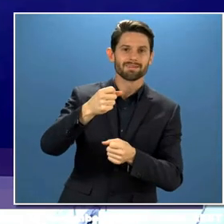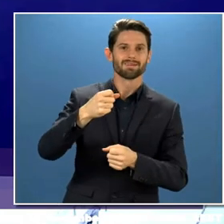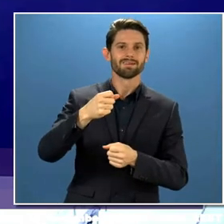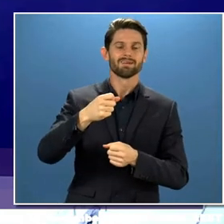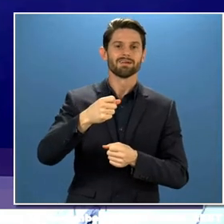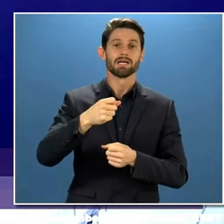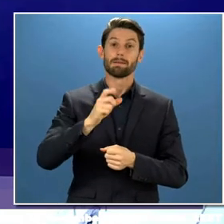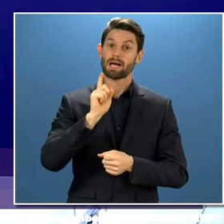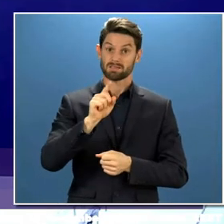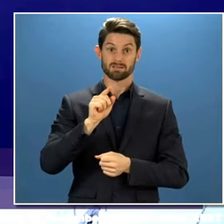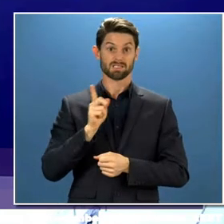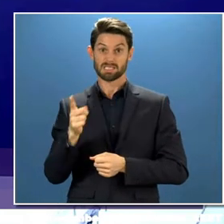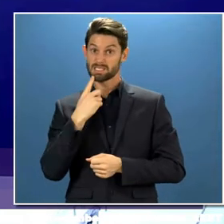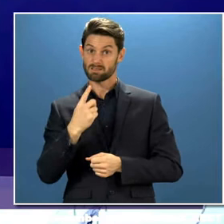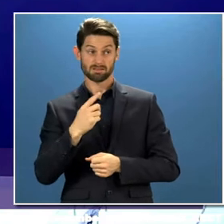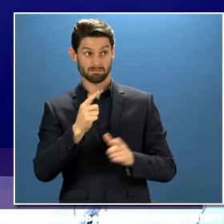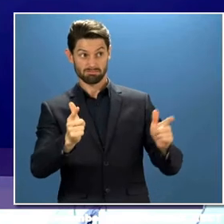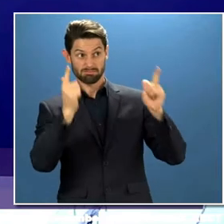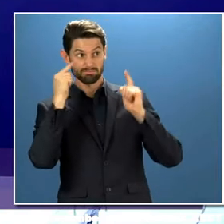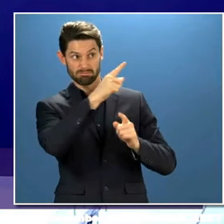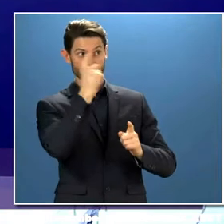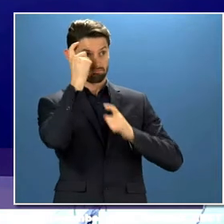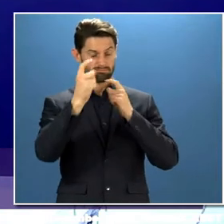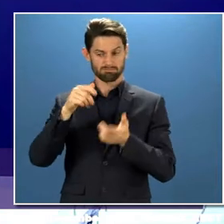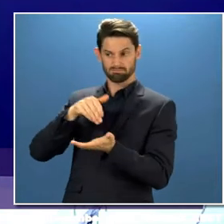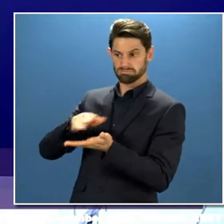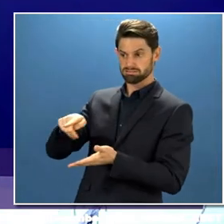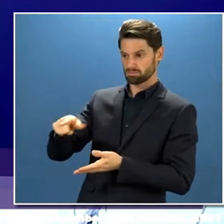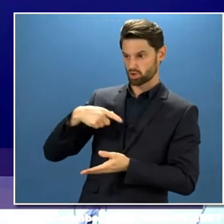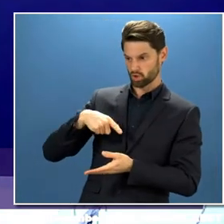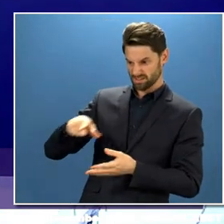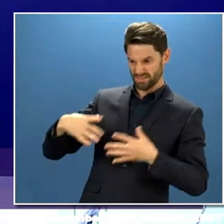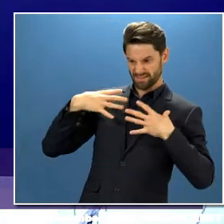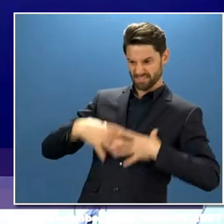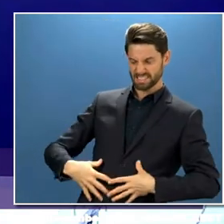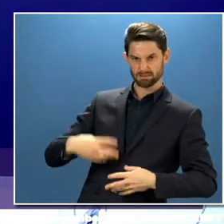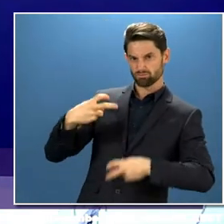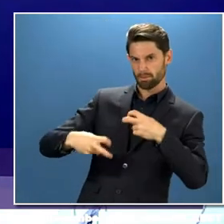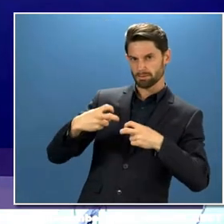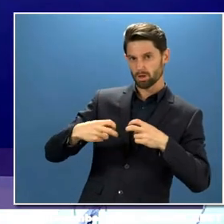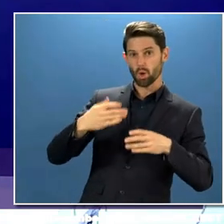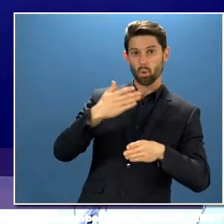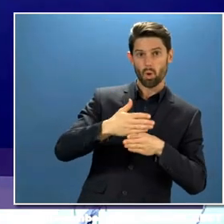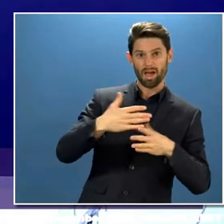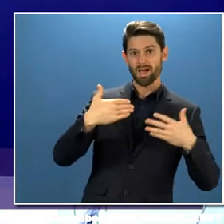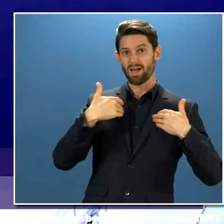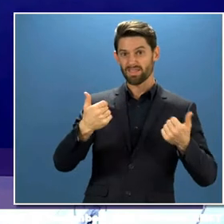were worried about the implications of the Work Health and Safety Act because they had to wear a brace for a medical condition that they had.